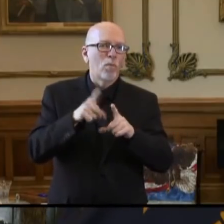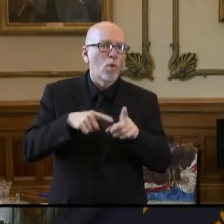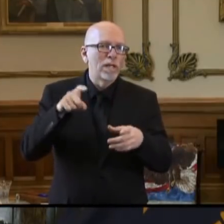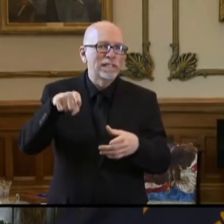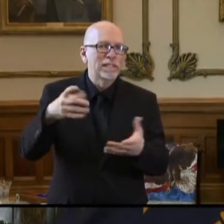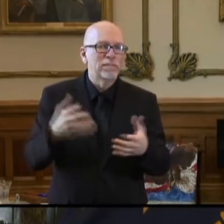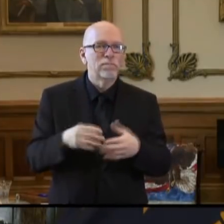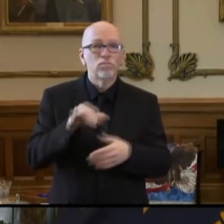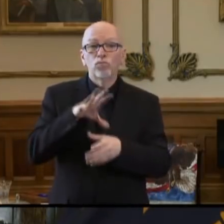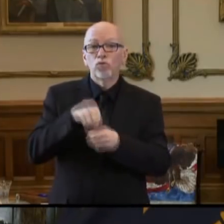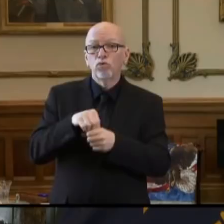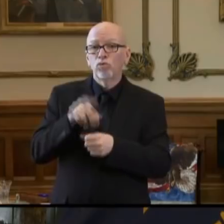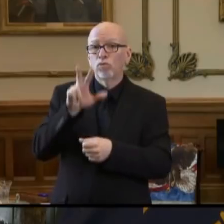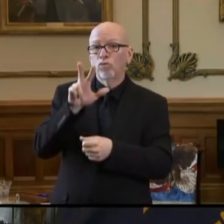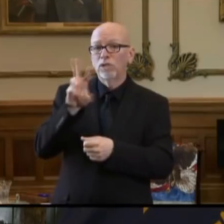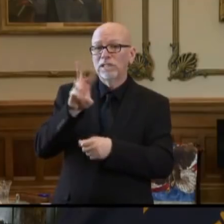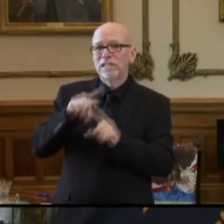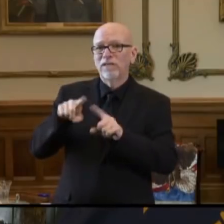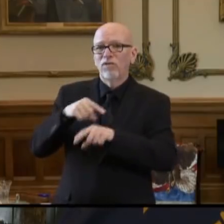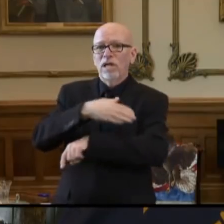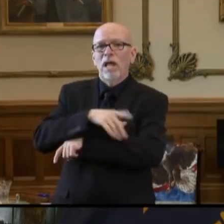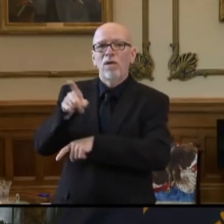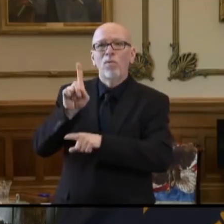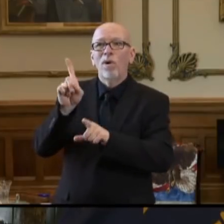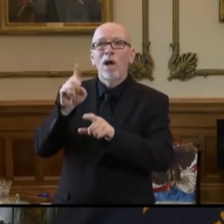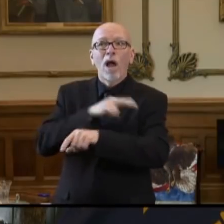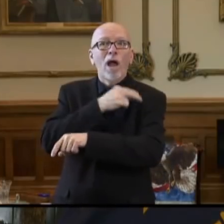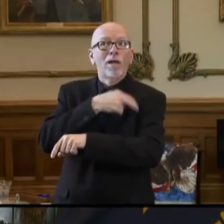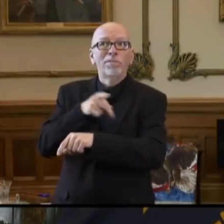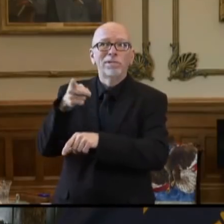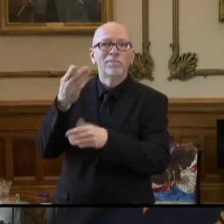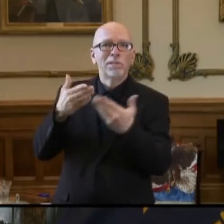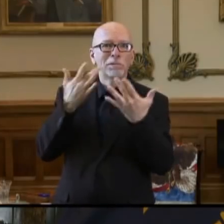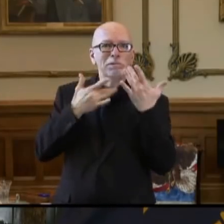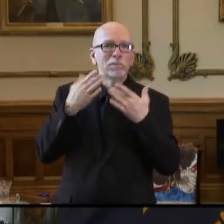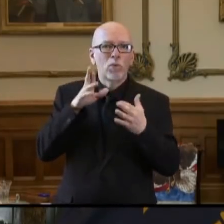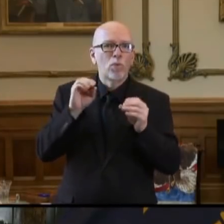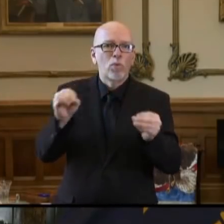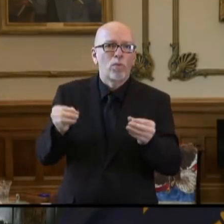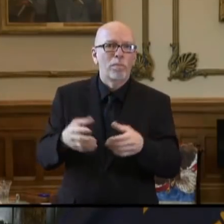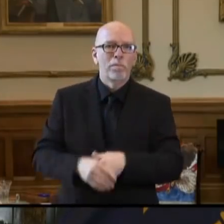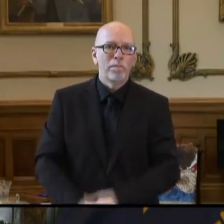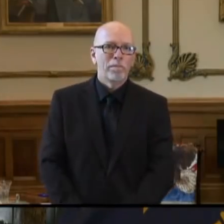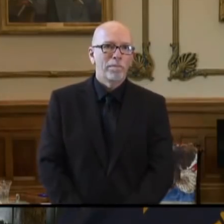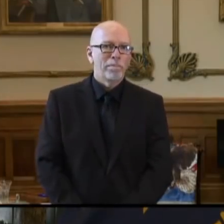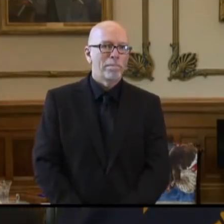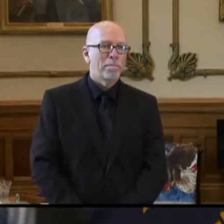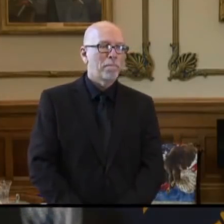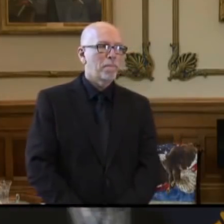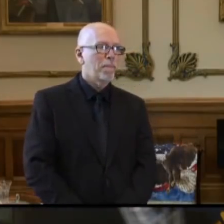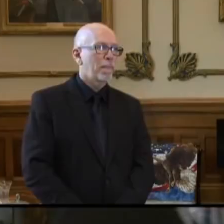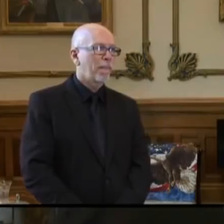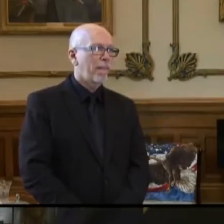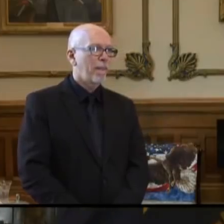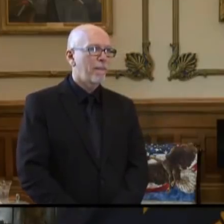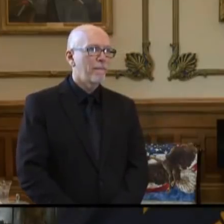ENSURE THAT PATIENTS CONTINUE TO MOVE ACROSS THE STATE IN AND OUT OF THE HEALTH CARE SYSTEM IS NEEDED. AND THAT INCLUDES